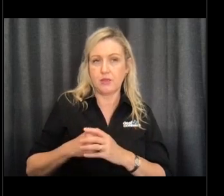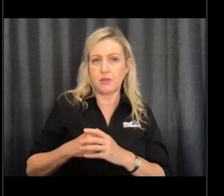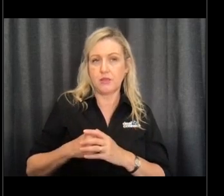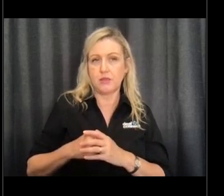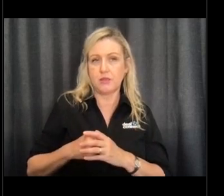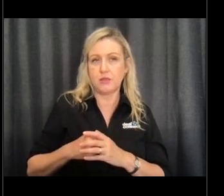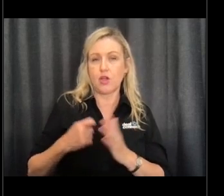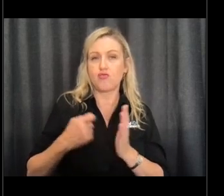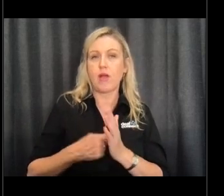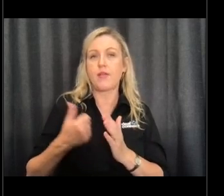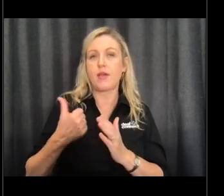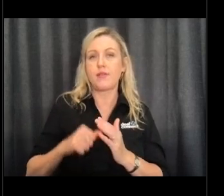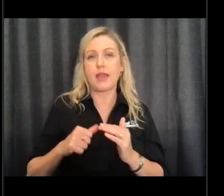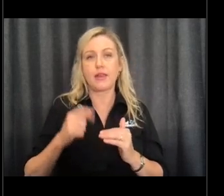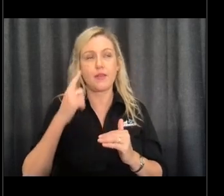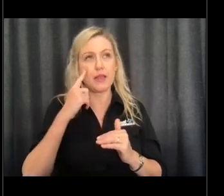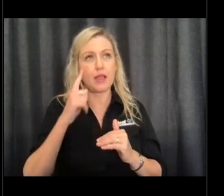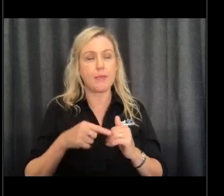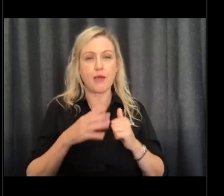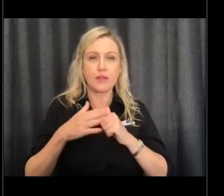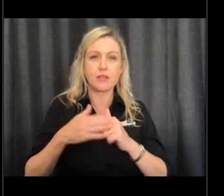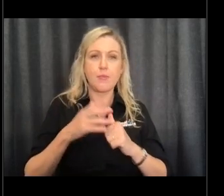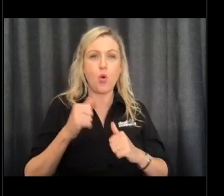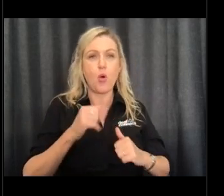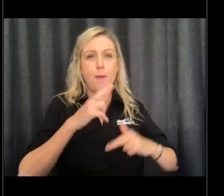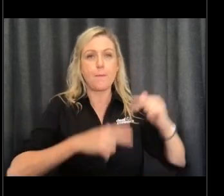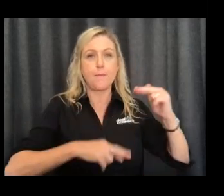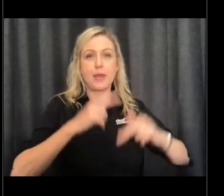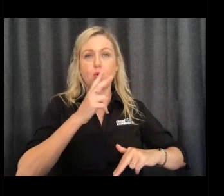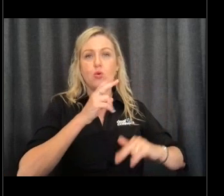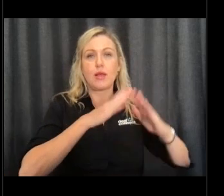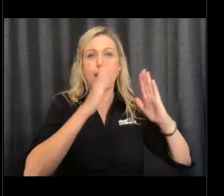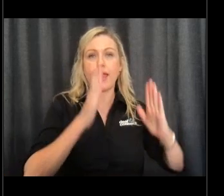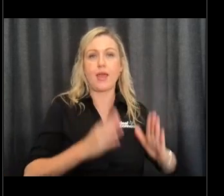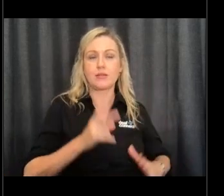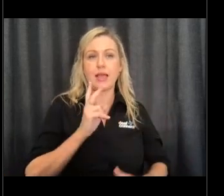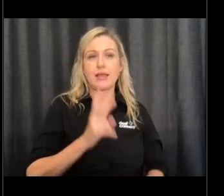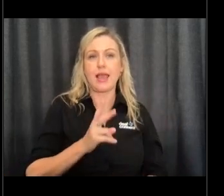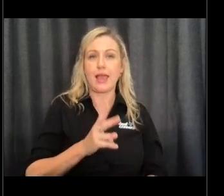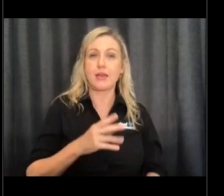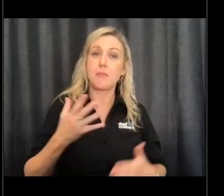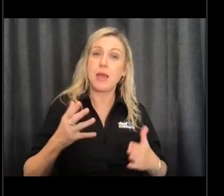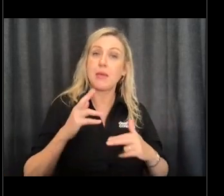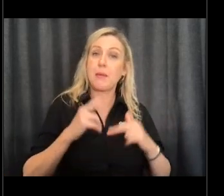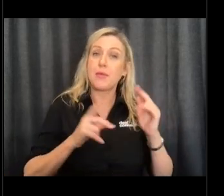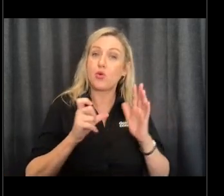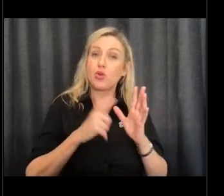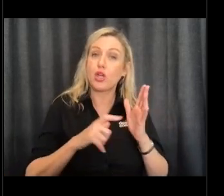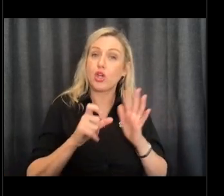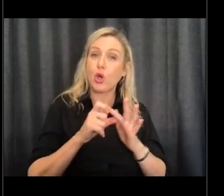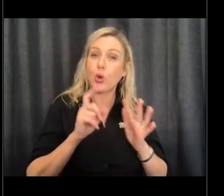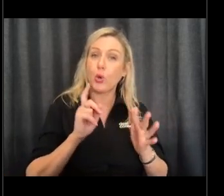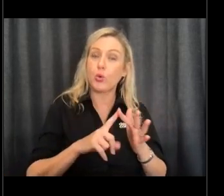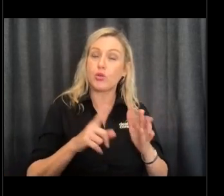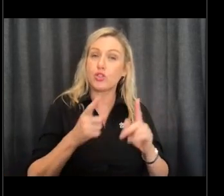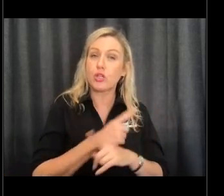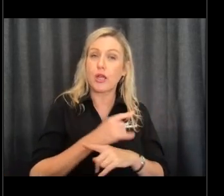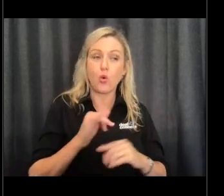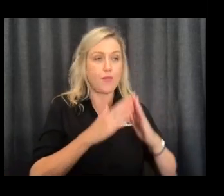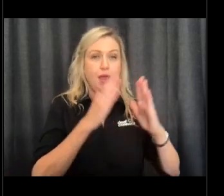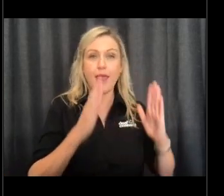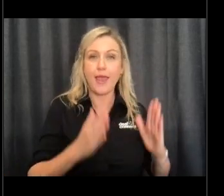rebuilt and that sum insured doesn't cover, so the Building Code might have changed or